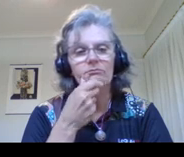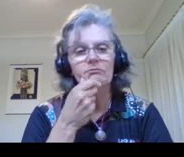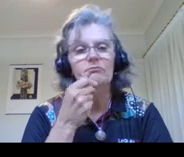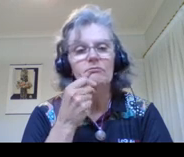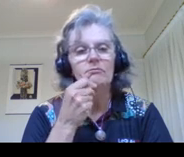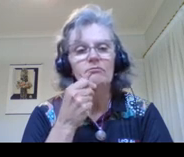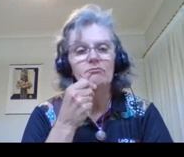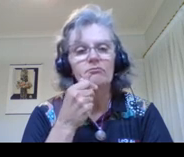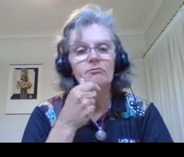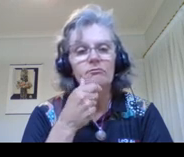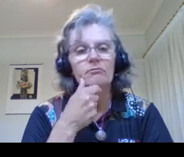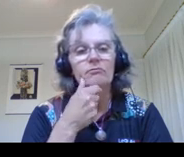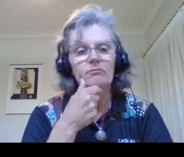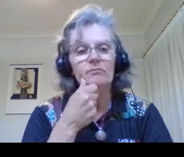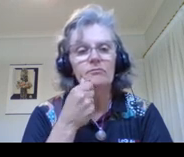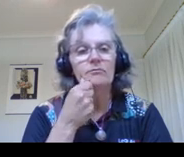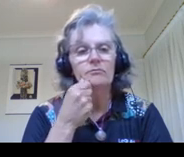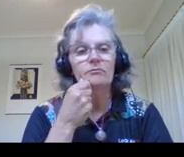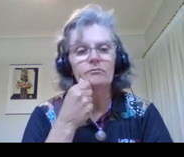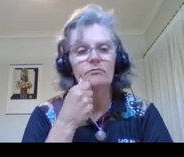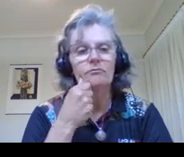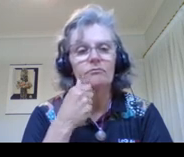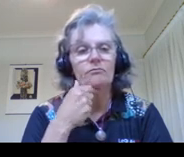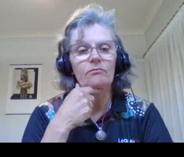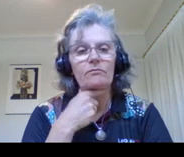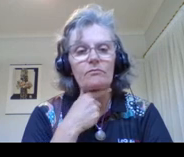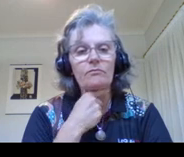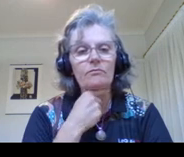I’ve mentioned before so those are just you know different strategies that we can implement into